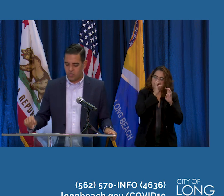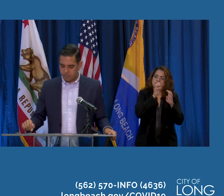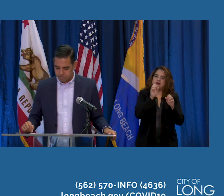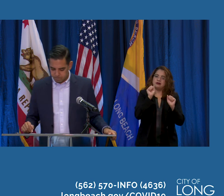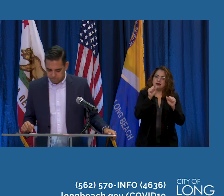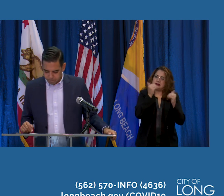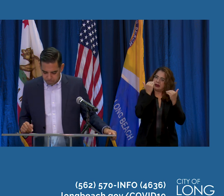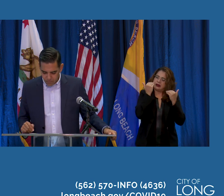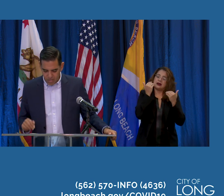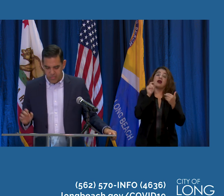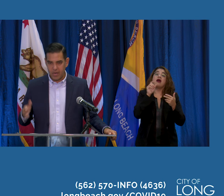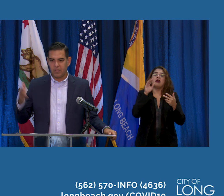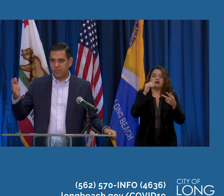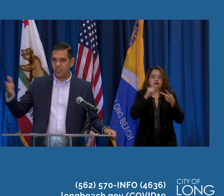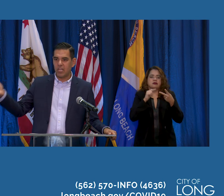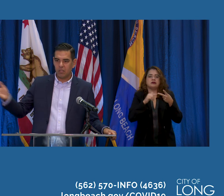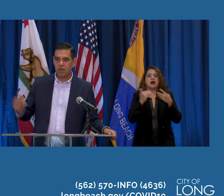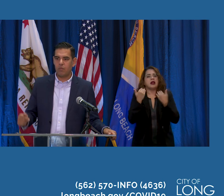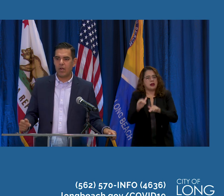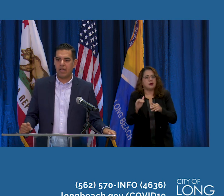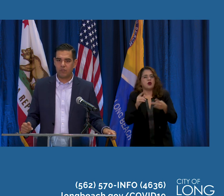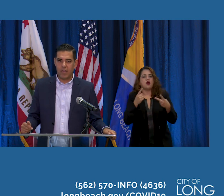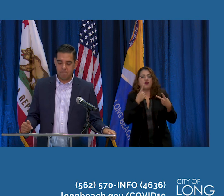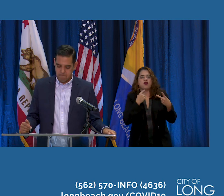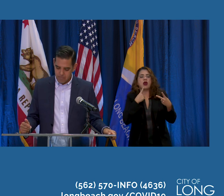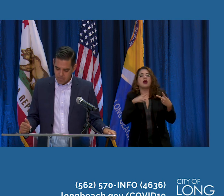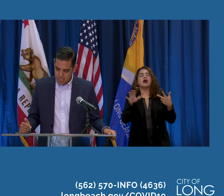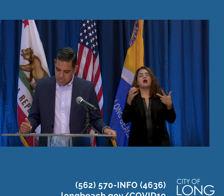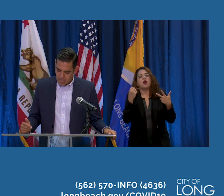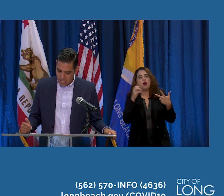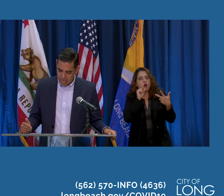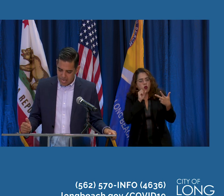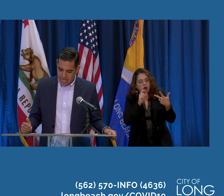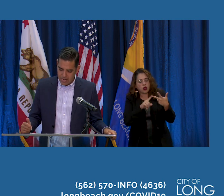and then I believe it's yellow right after that.